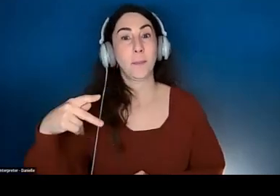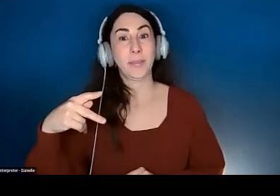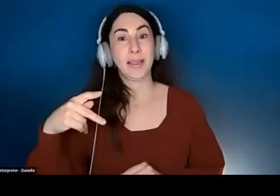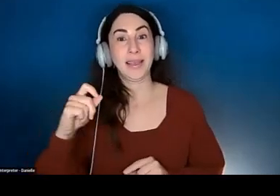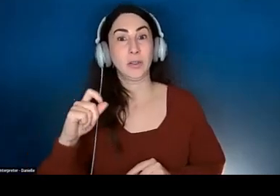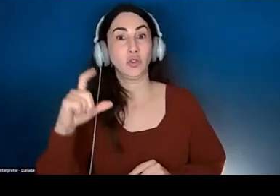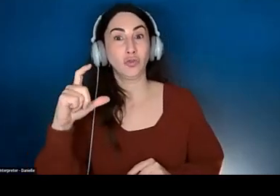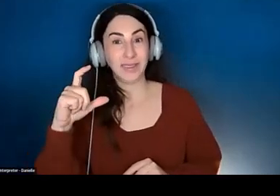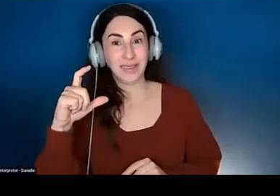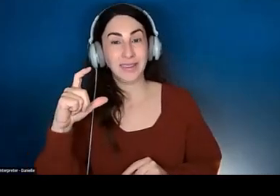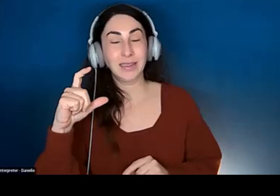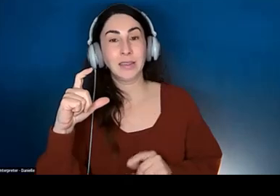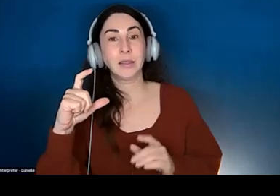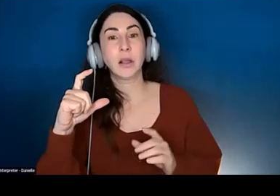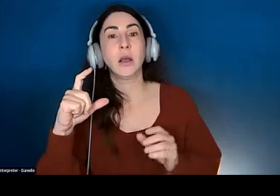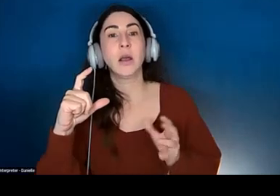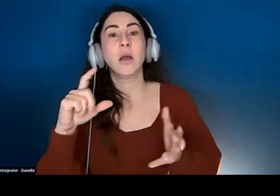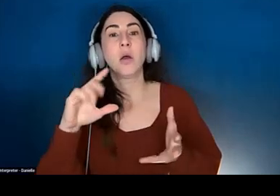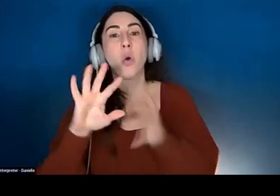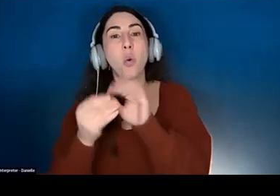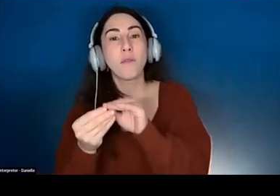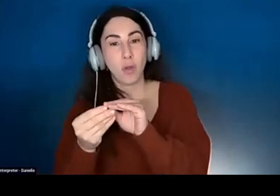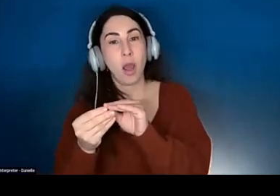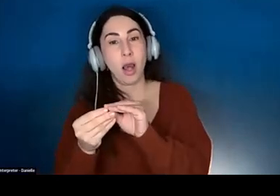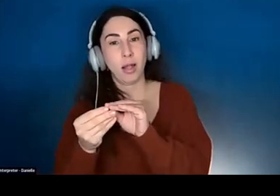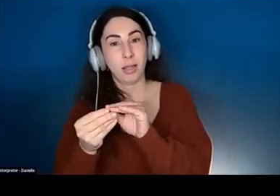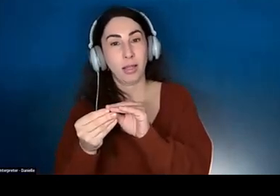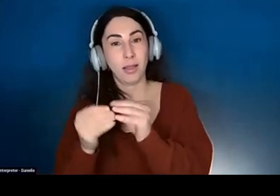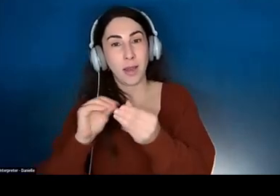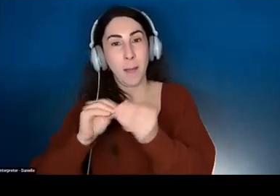our overall nursing facility transitions increase.